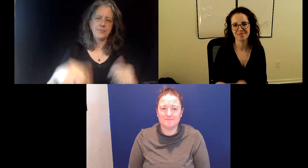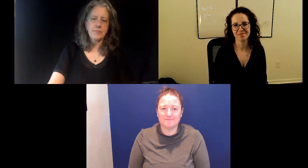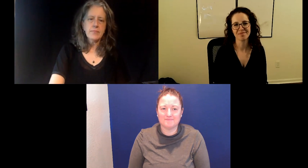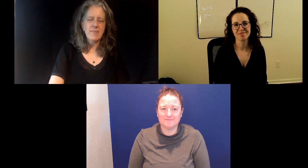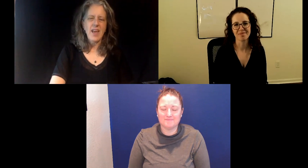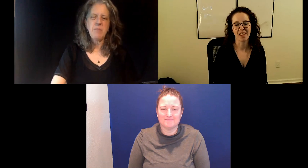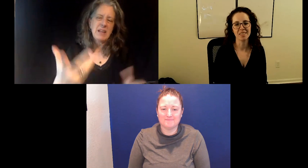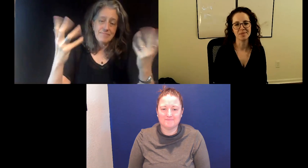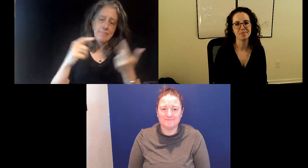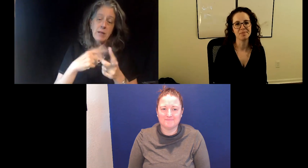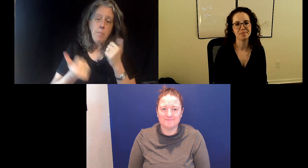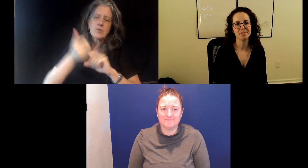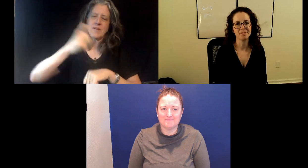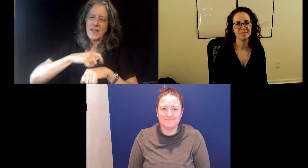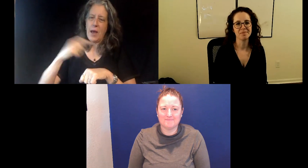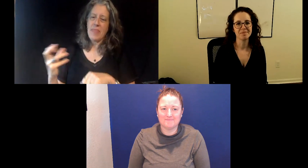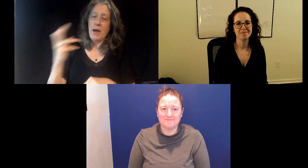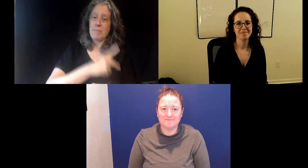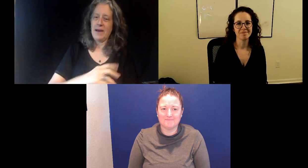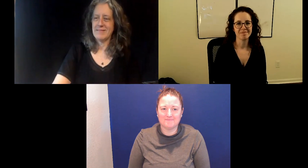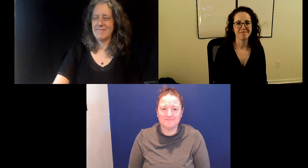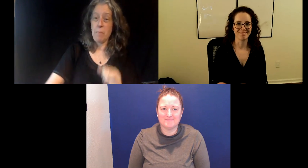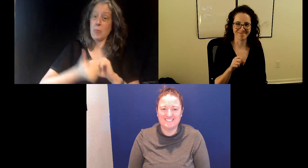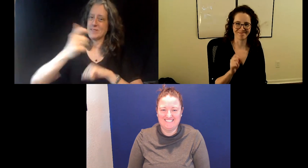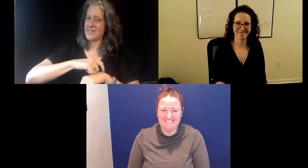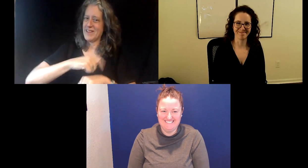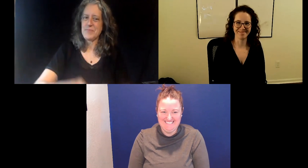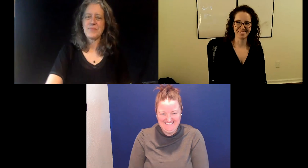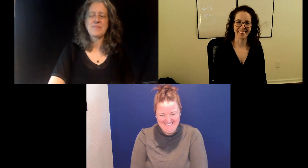in order to give the response if i'm using that medium so i i can't do it both at the same time